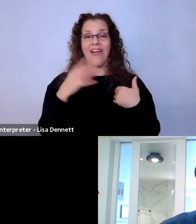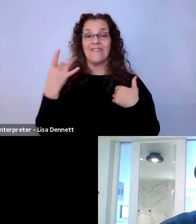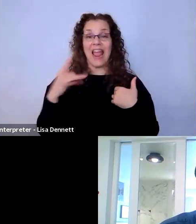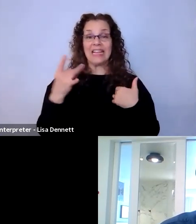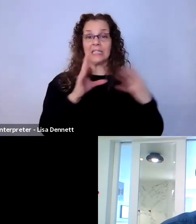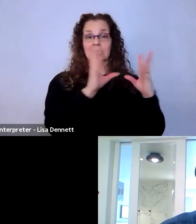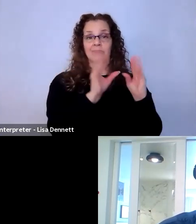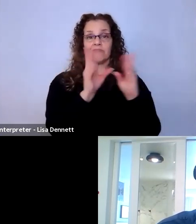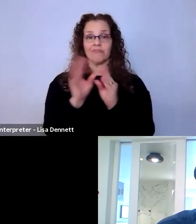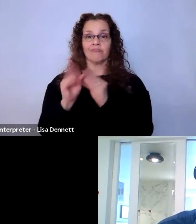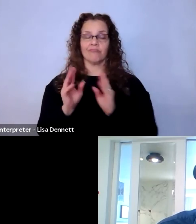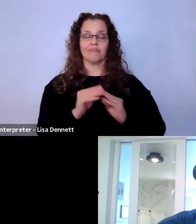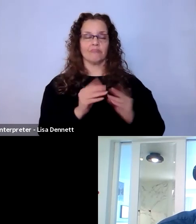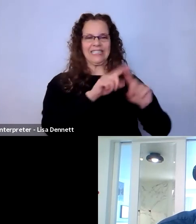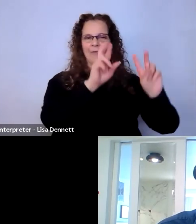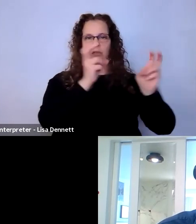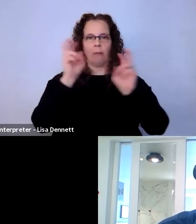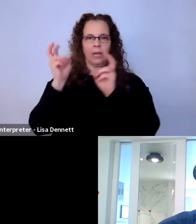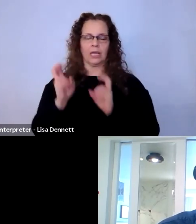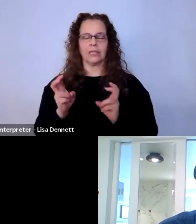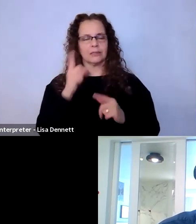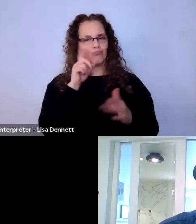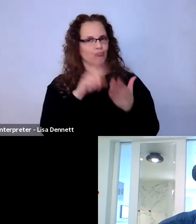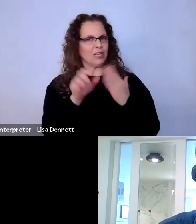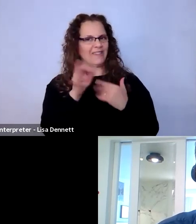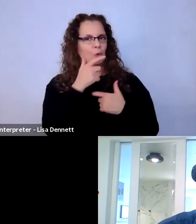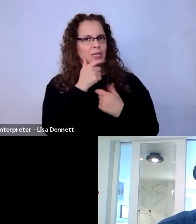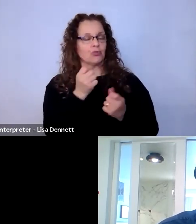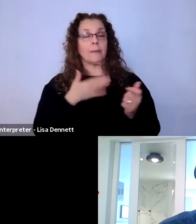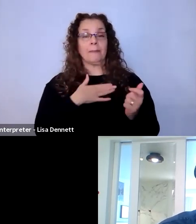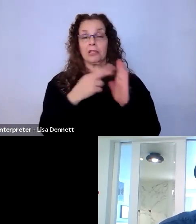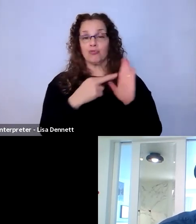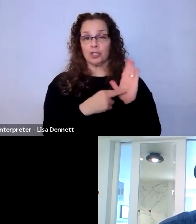different topics check it out if you're interested, please register, because by